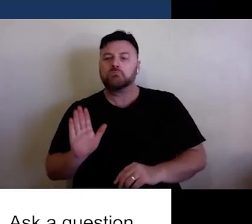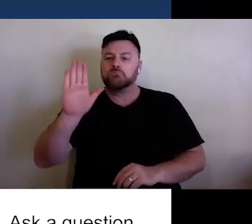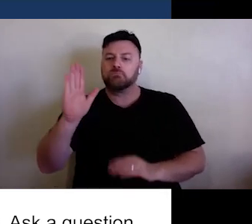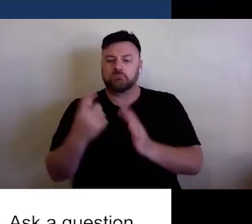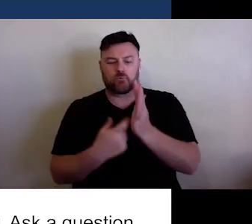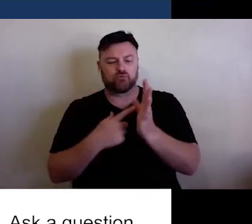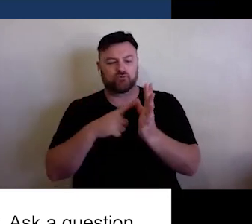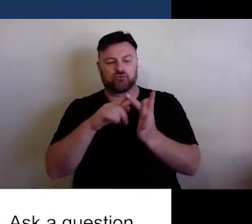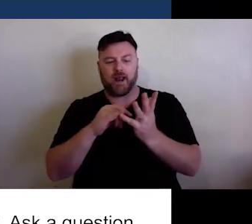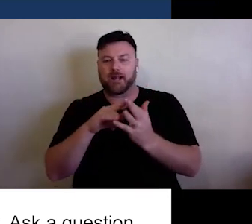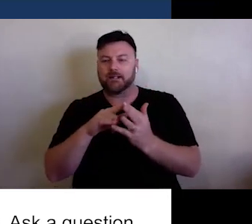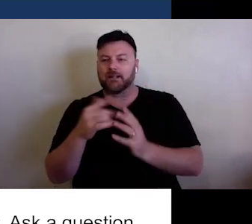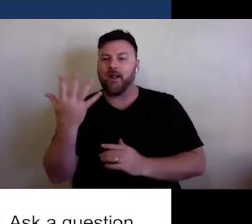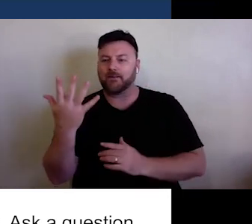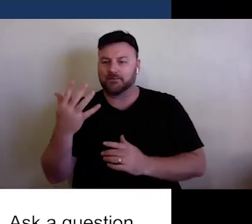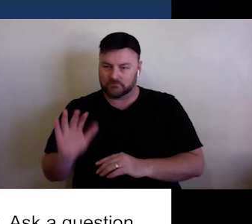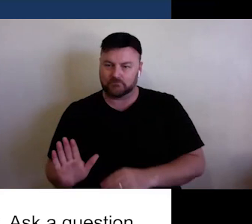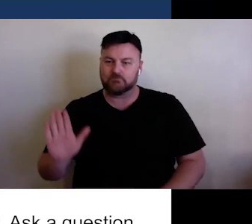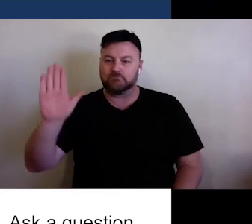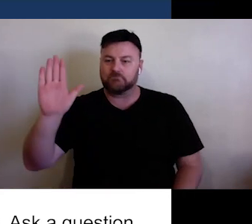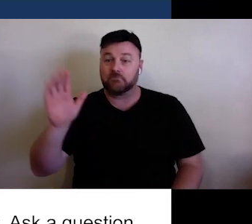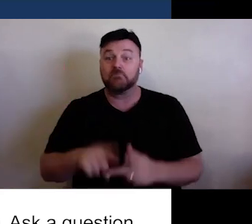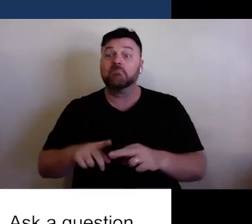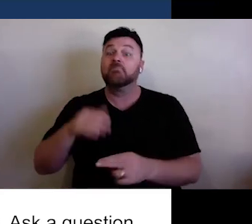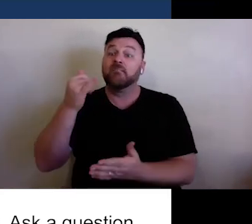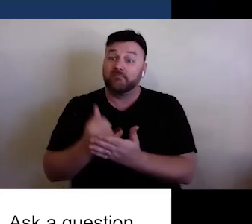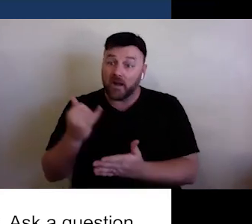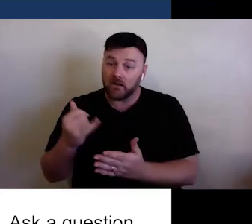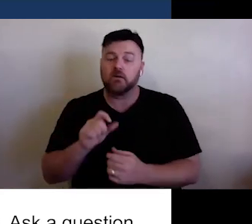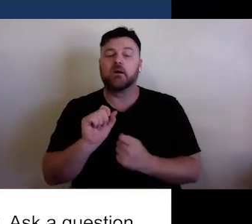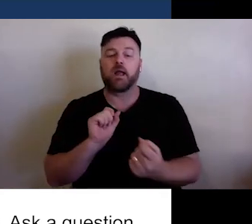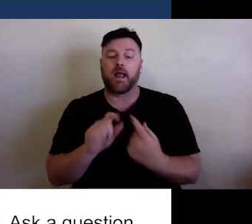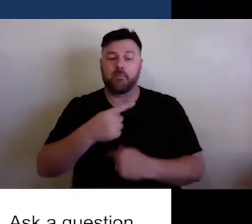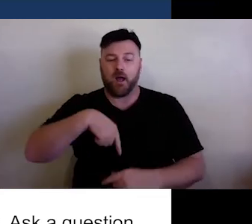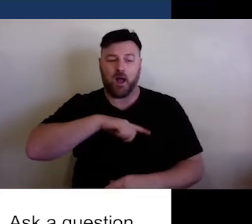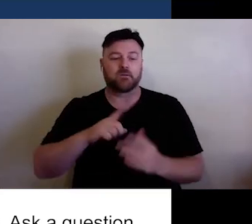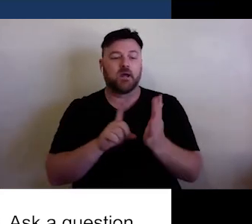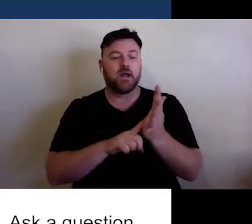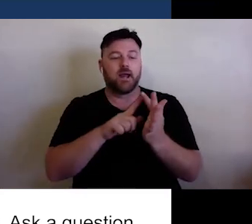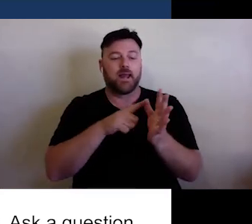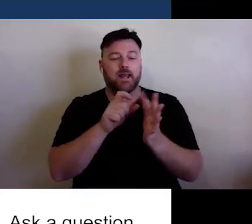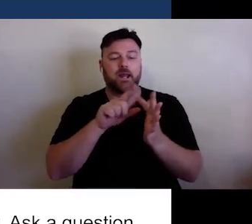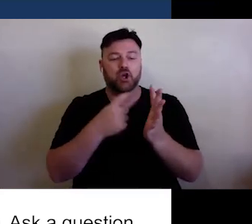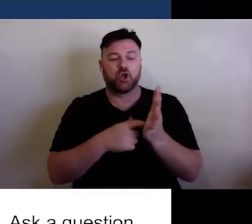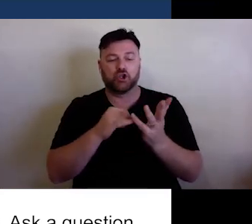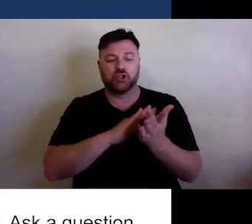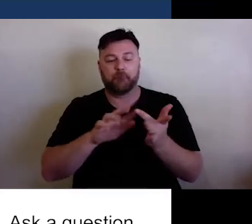all else fails, send us an email. Finally, a recording of today's